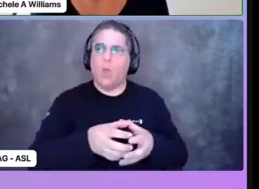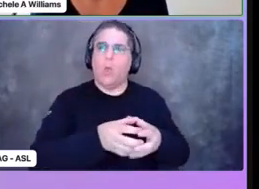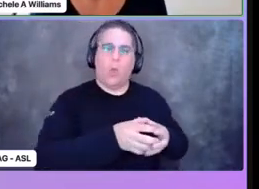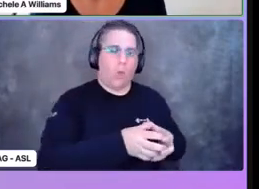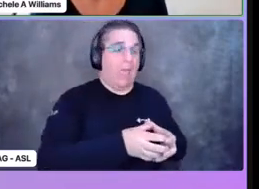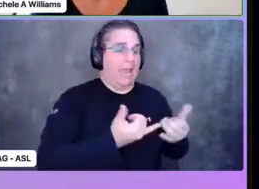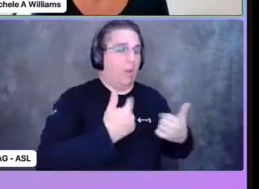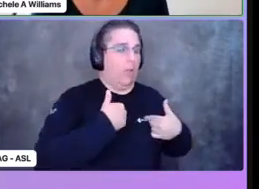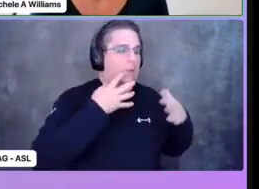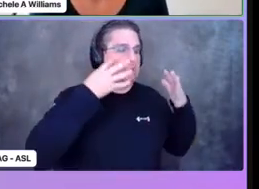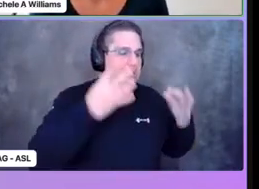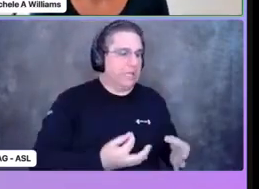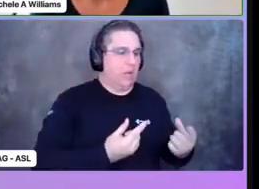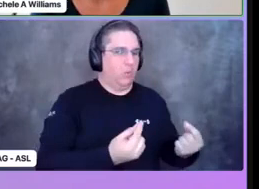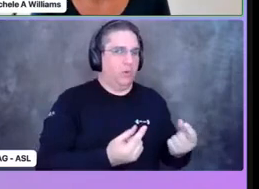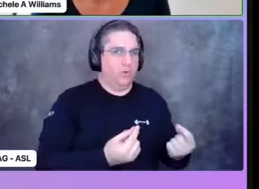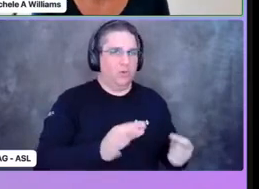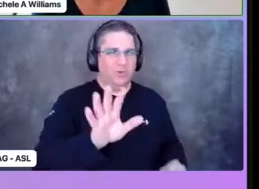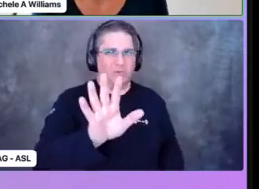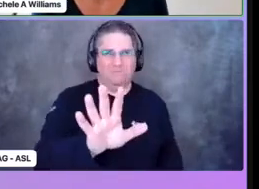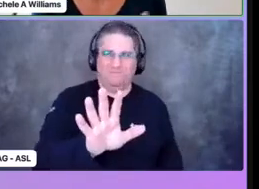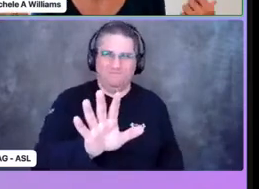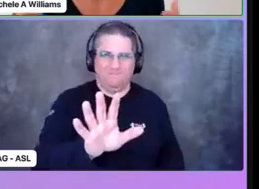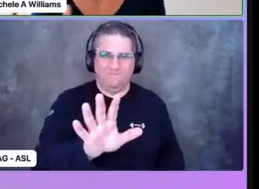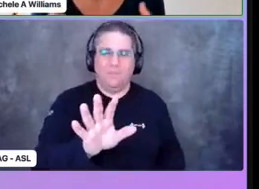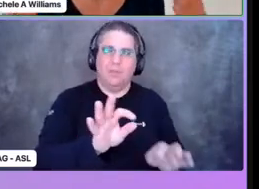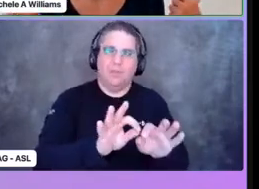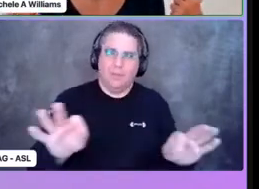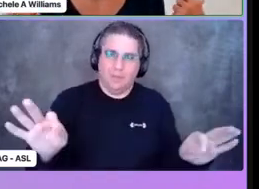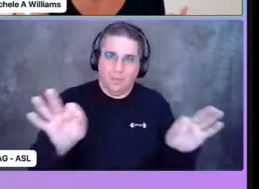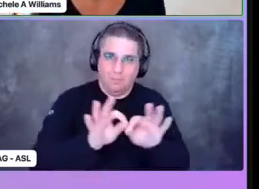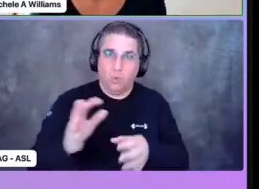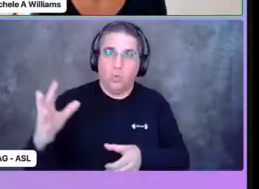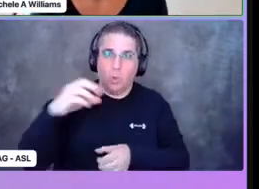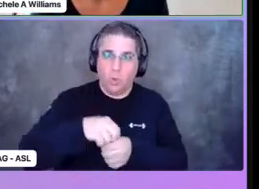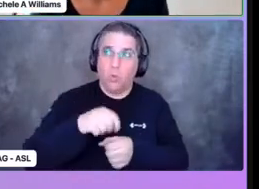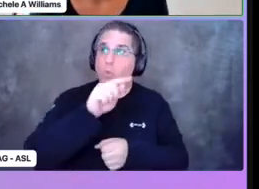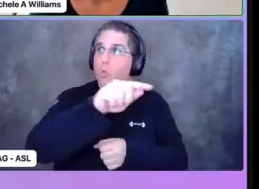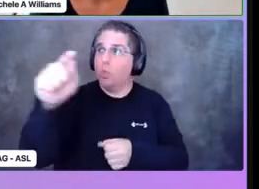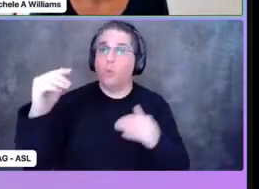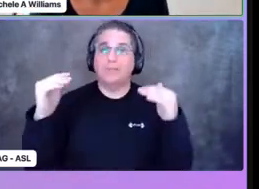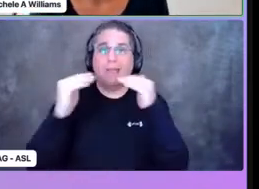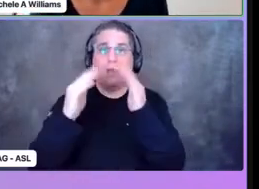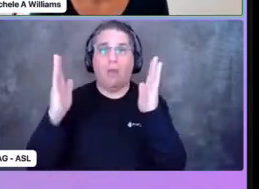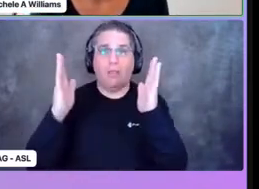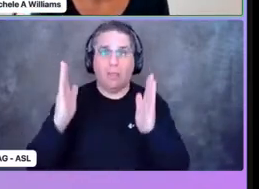just be a voice that gives some feedback, that then the stakeholders go off and do something with. We don't often